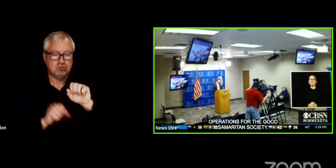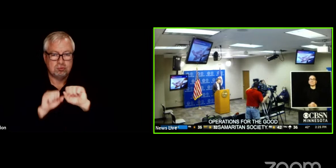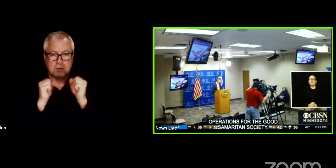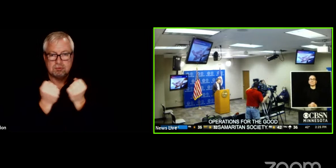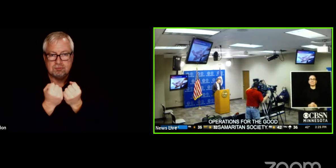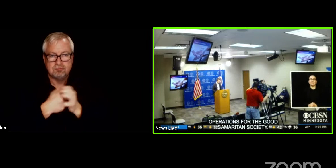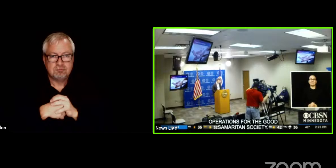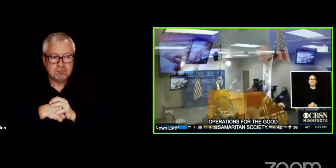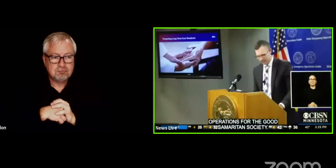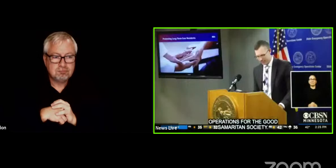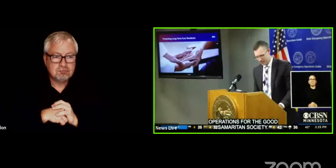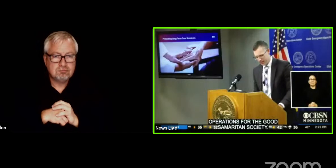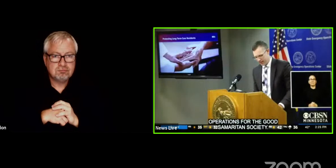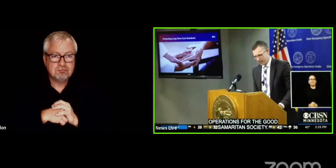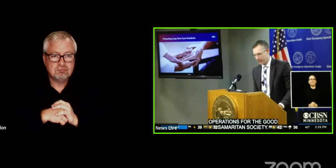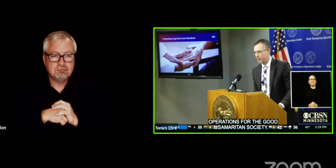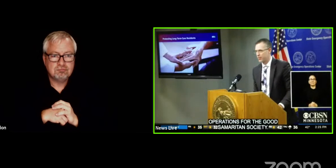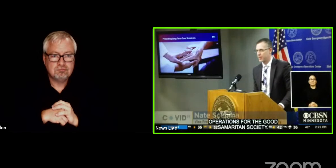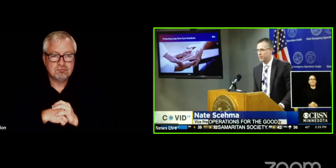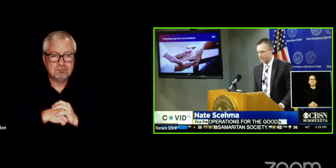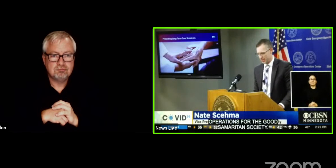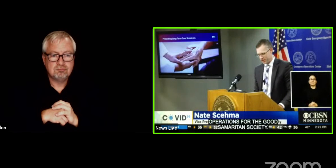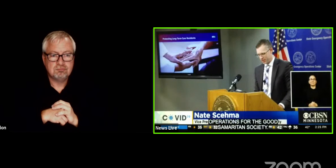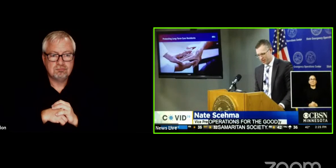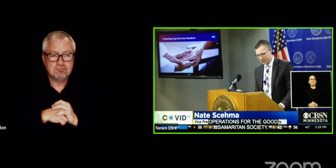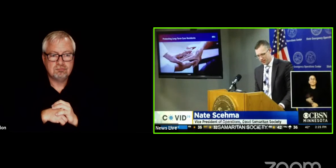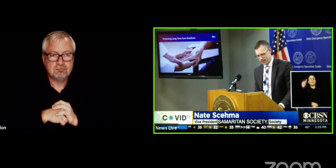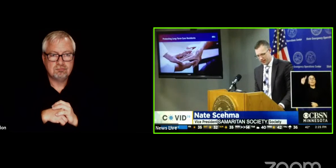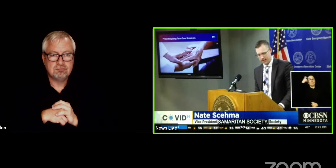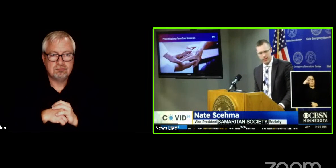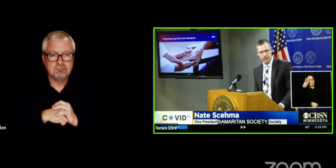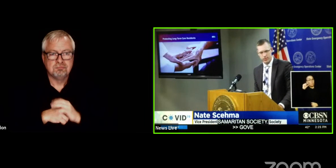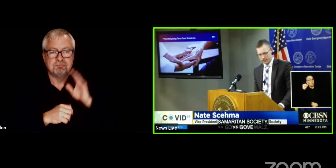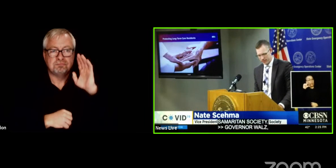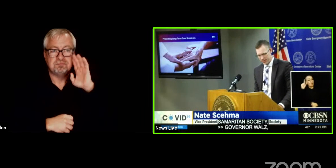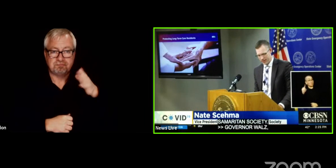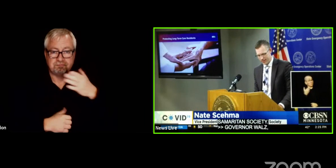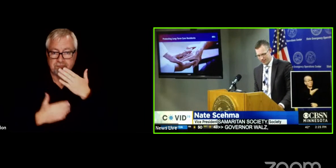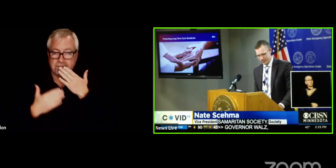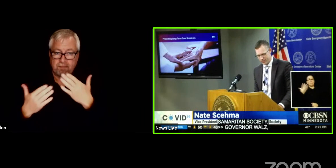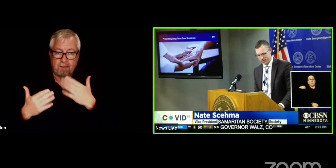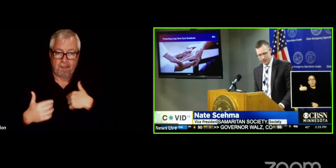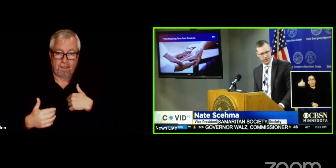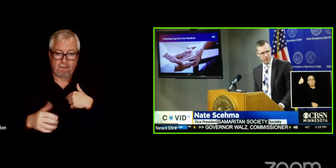WALZ, COMMISSIONER MALCOLM, THANK YOU FOR THE INVITATION TO JOIN YOU HERE TODAY AND THANK YOU FOR YOUR LEADERSHIP AND